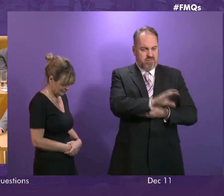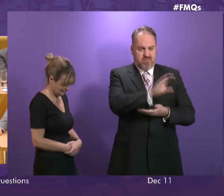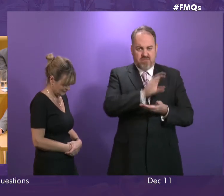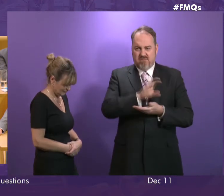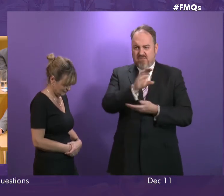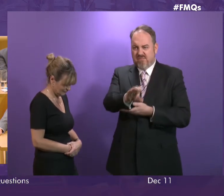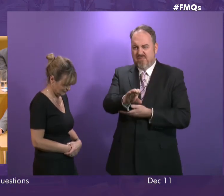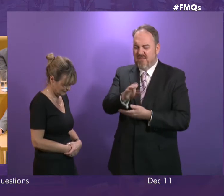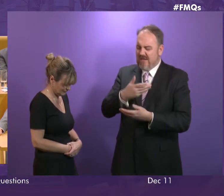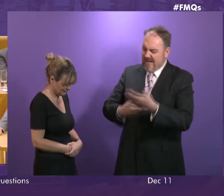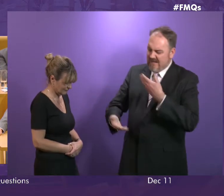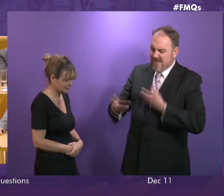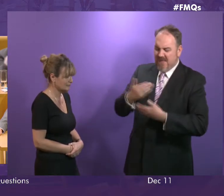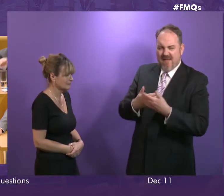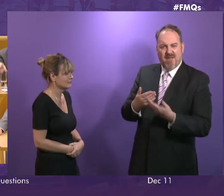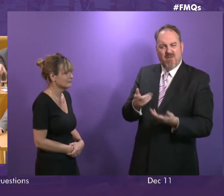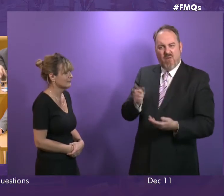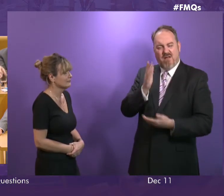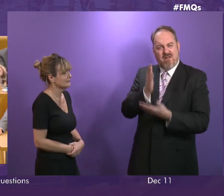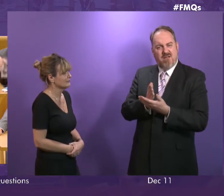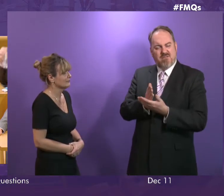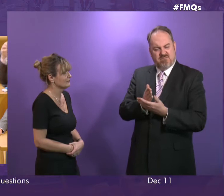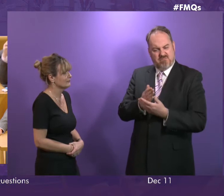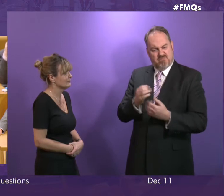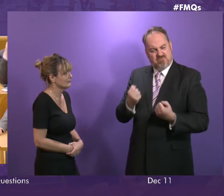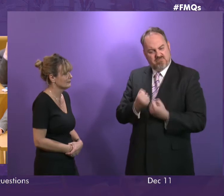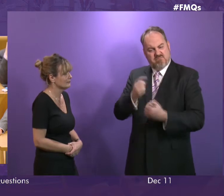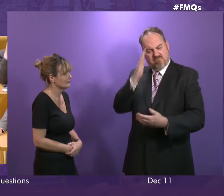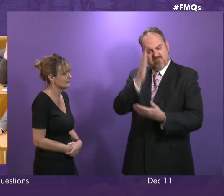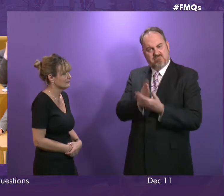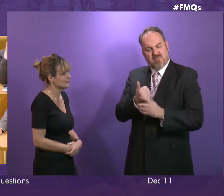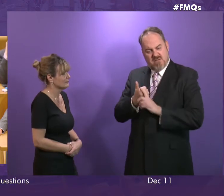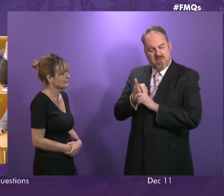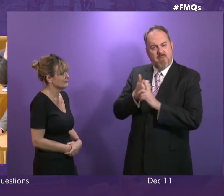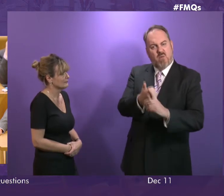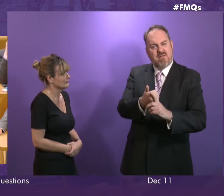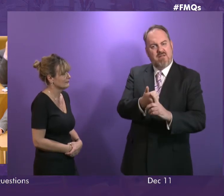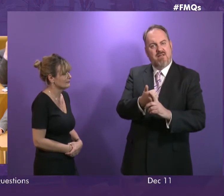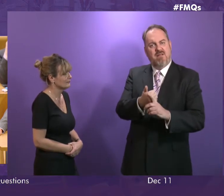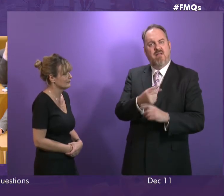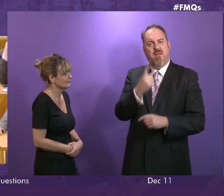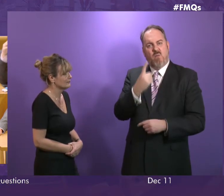First Minister show that she is serious about improving NHS Grampian by delivering the £165